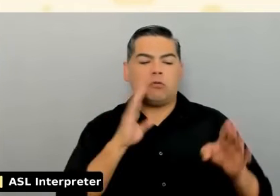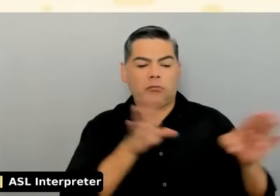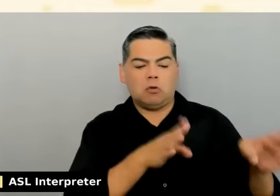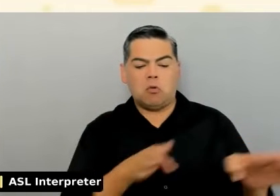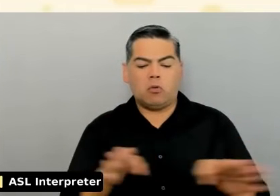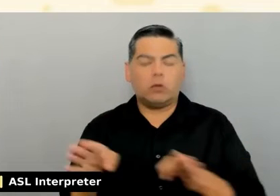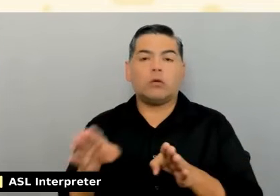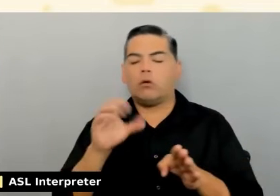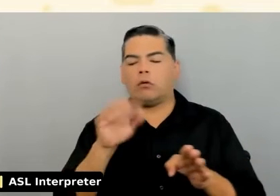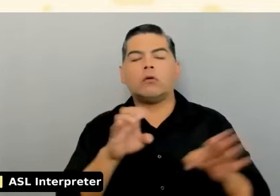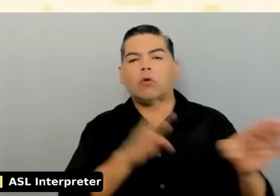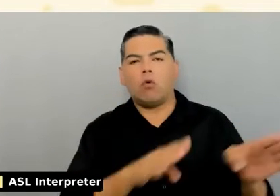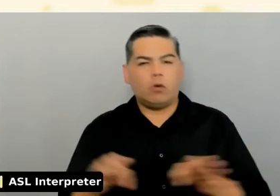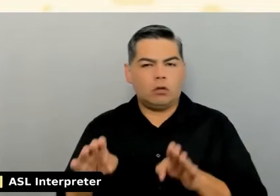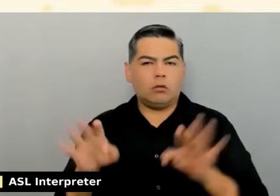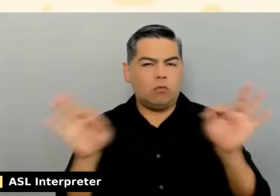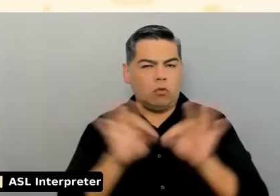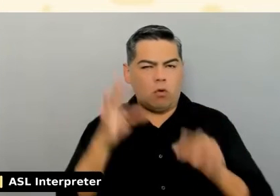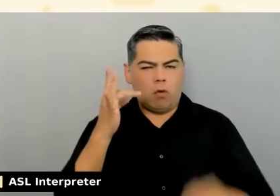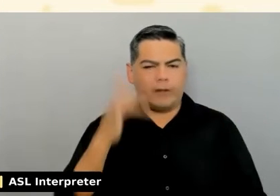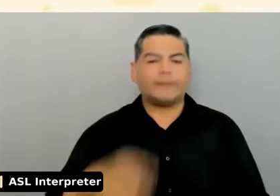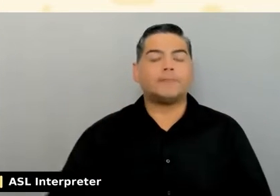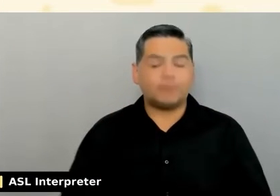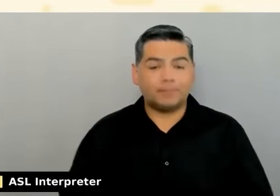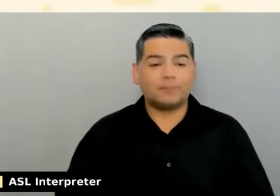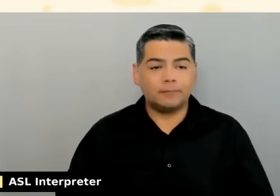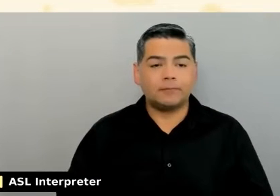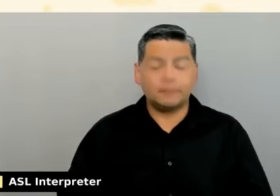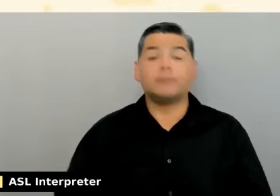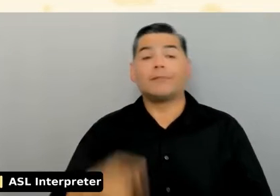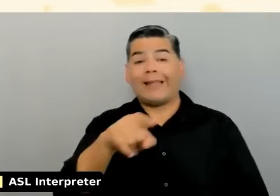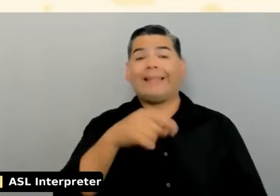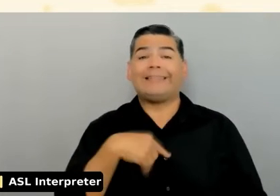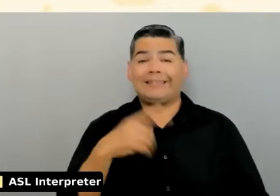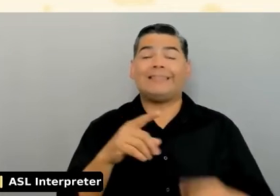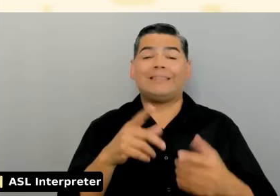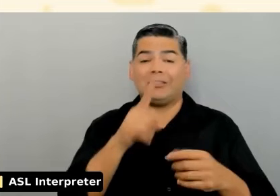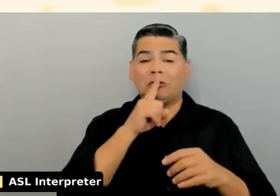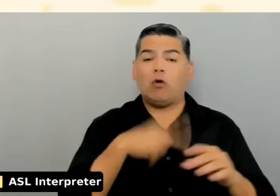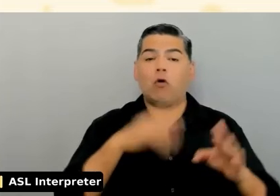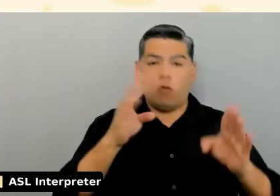but while doing so, make sure that the focus order is logical.